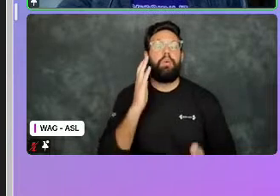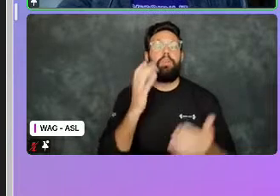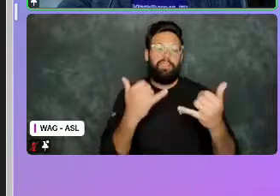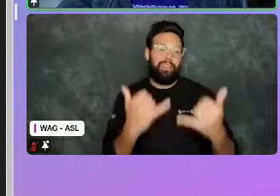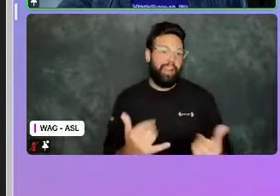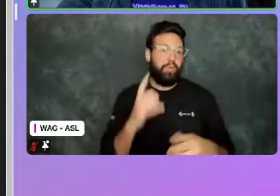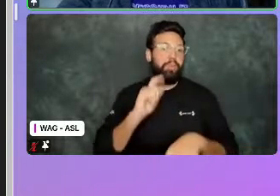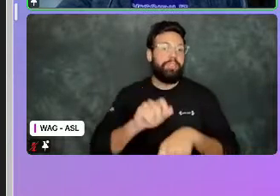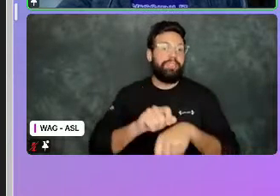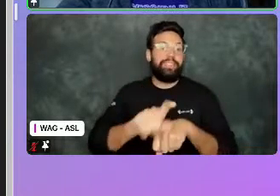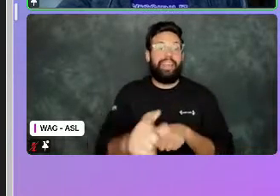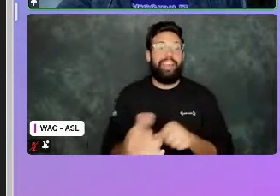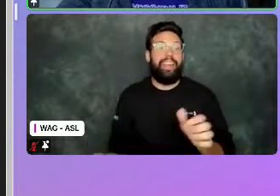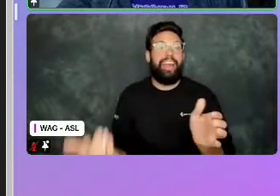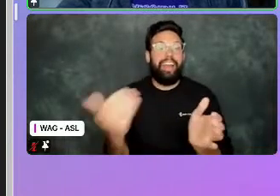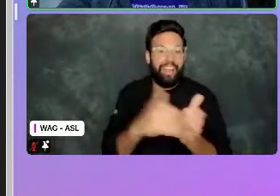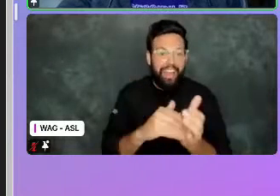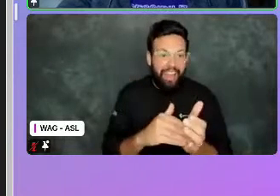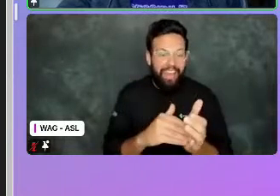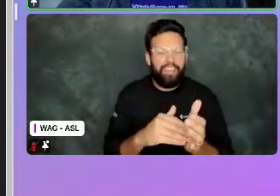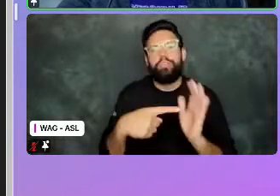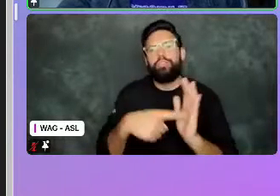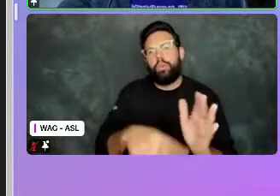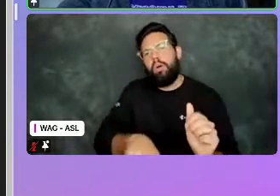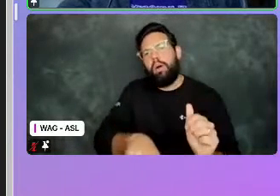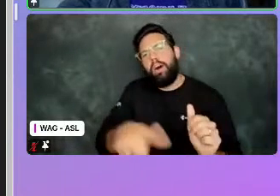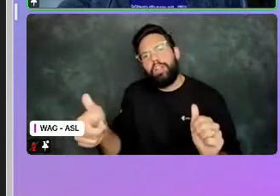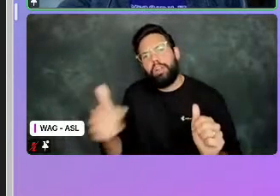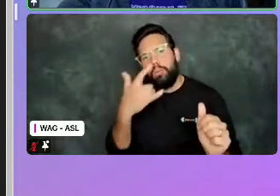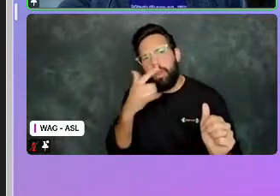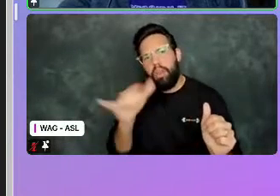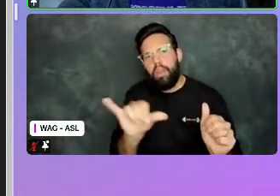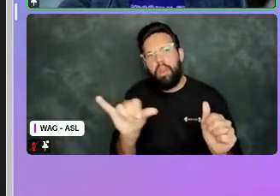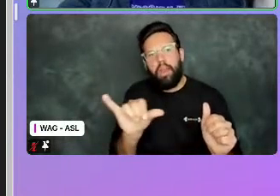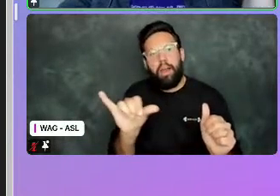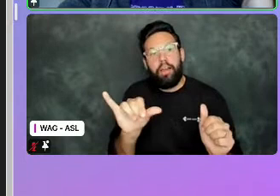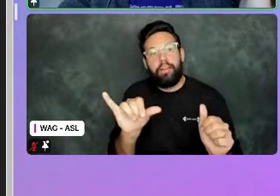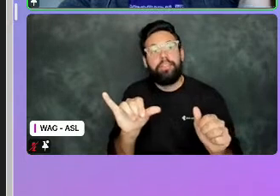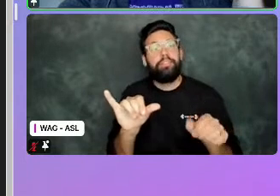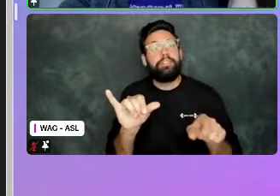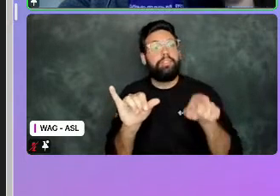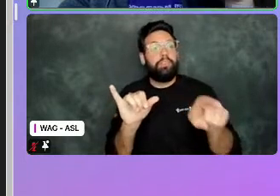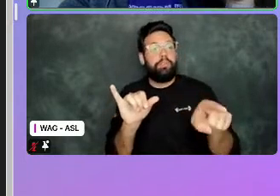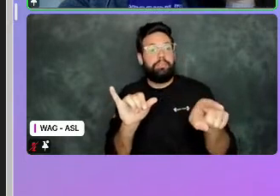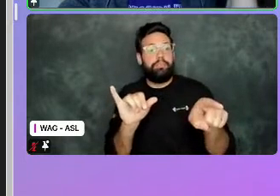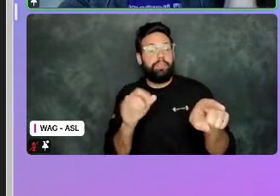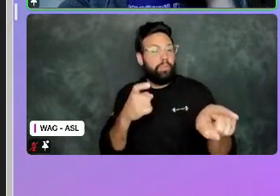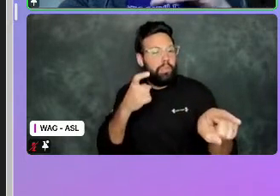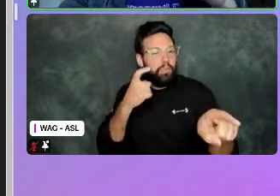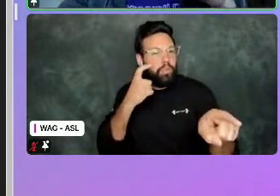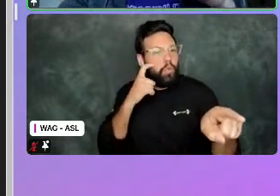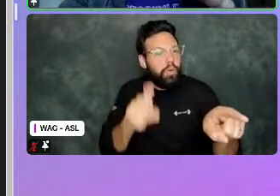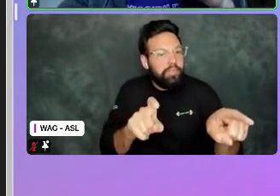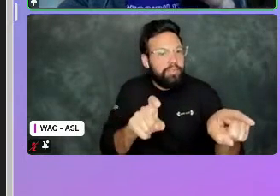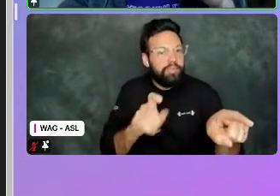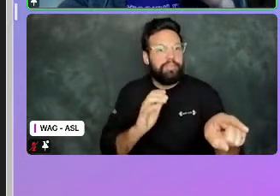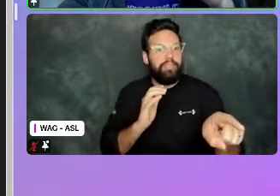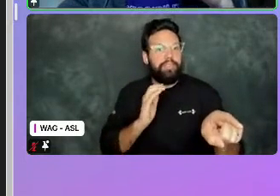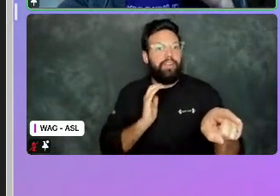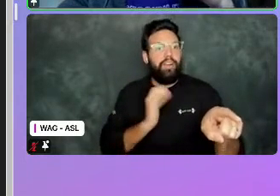screen reader, sorry, just a second. Bam exiting. [>>] I'm going to go ahead and hit send again and show you